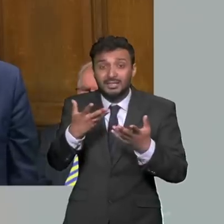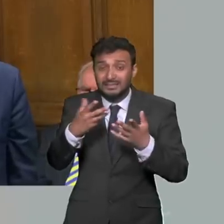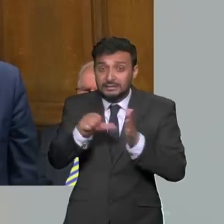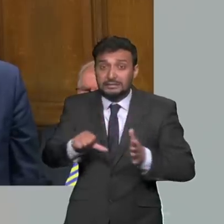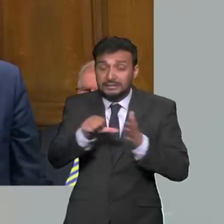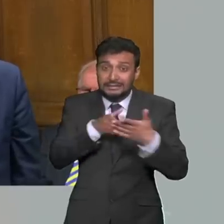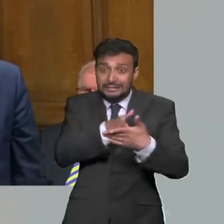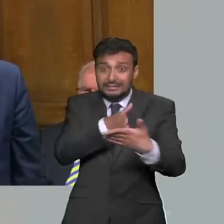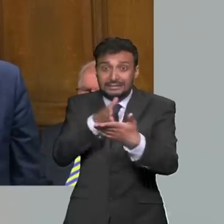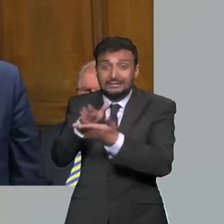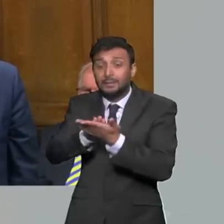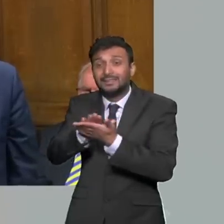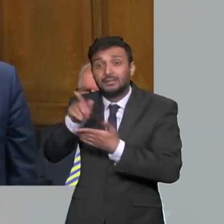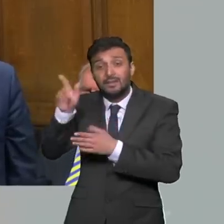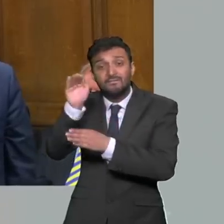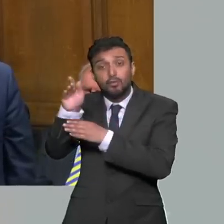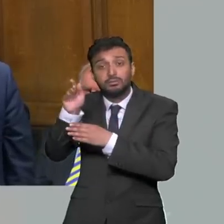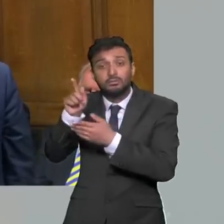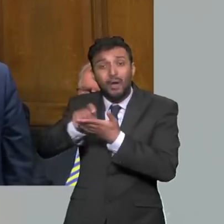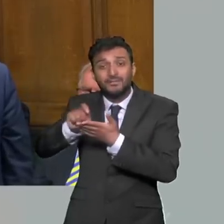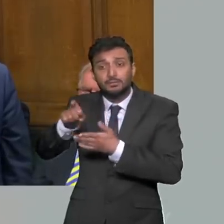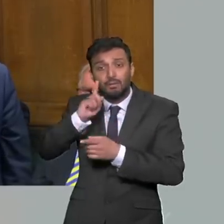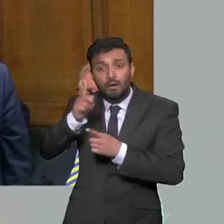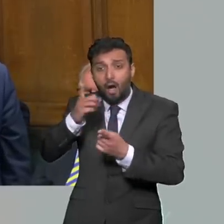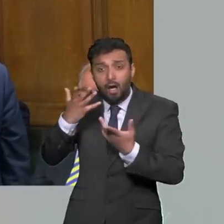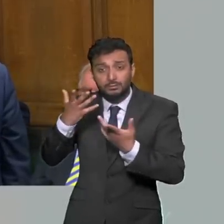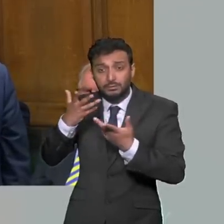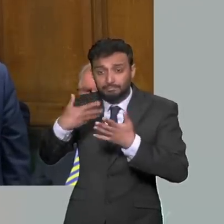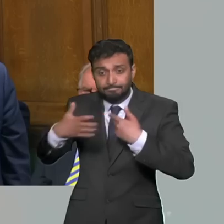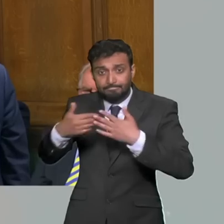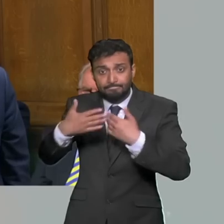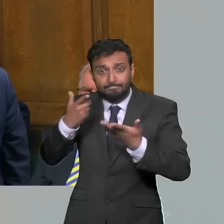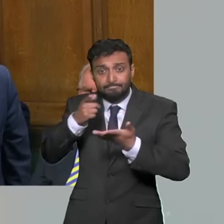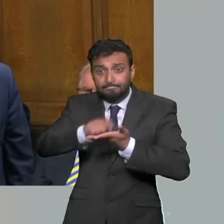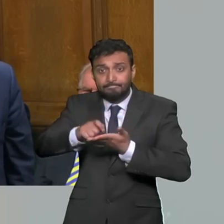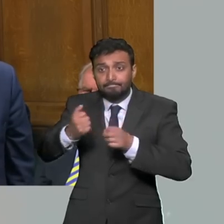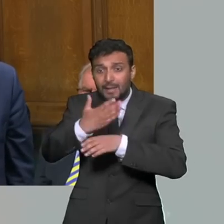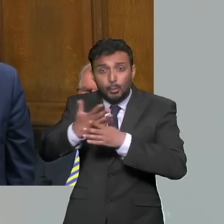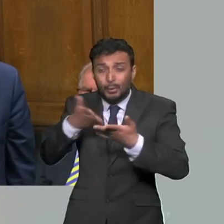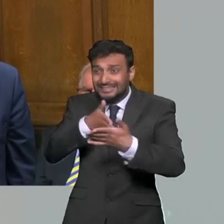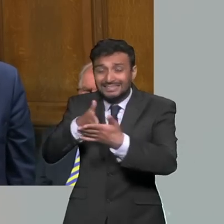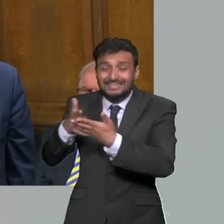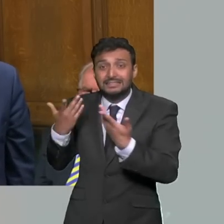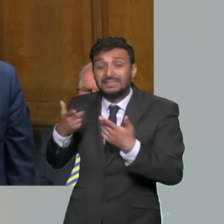from helping these people now courtesy of the Afghan citizens resettlement scheme.